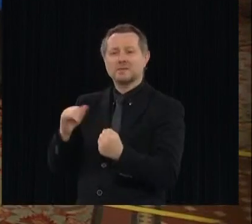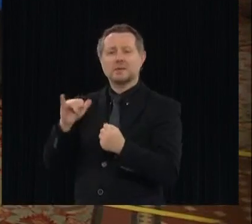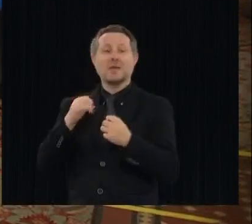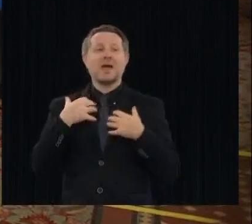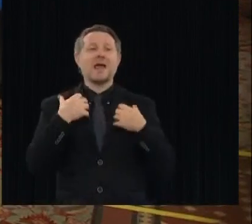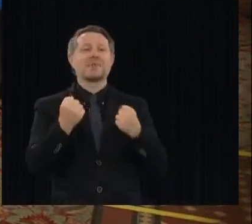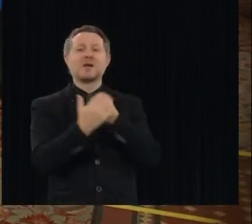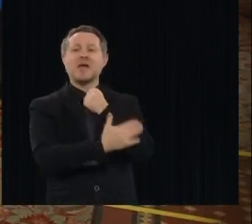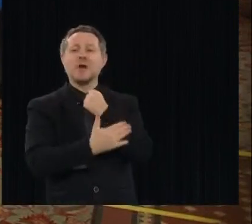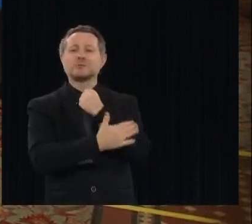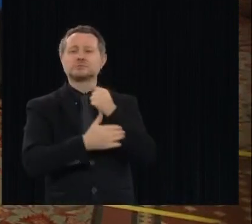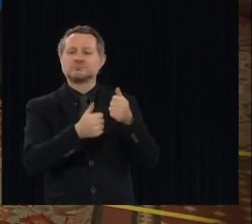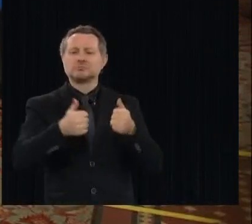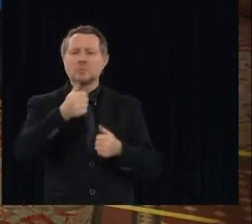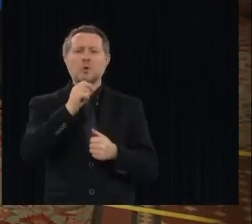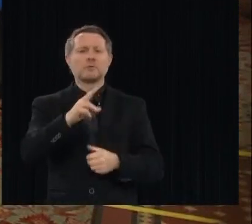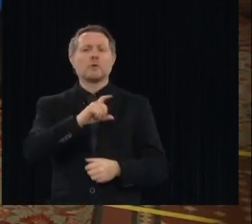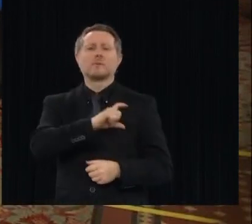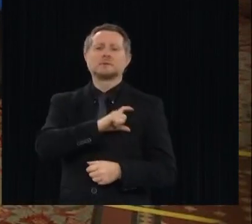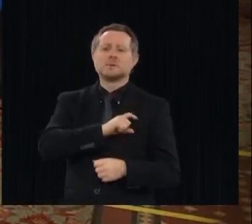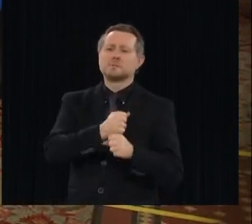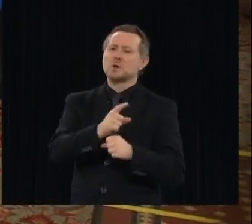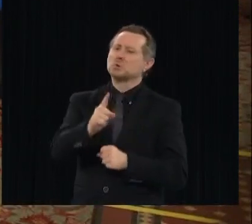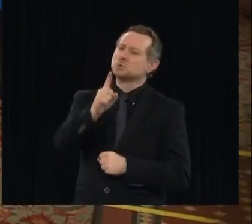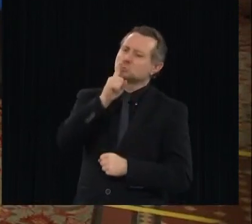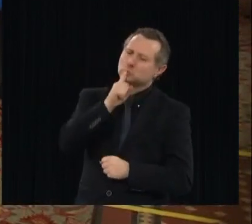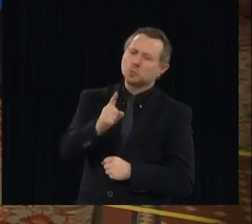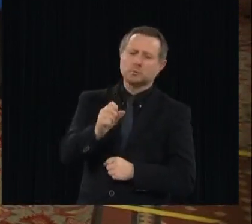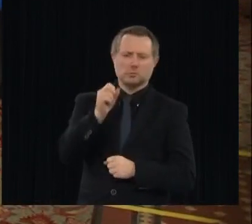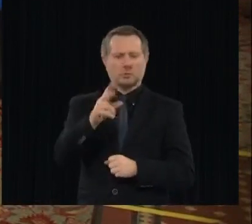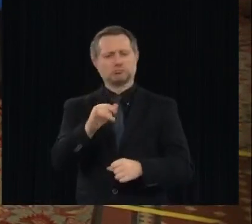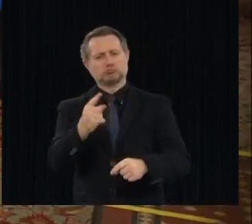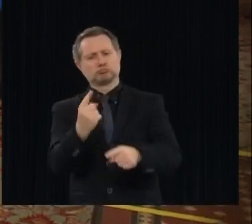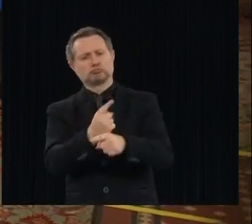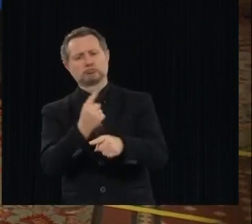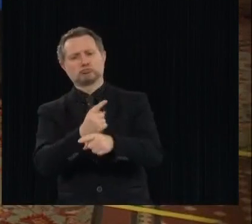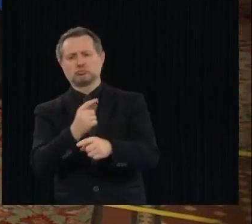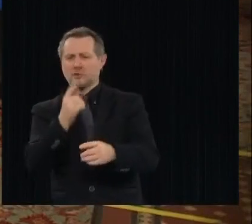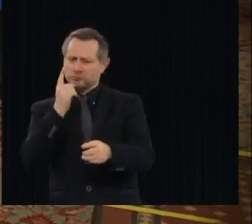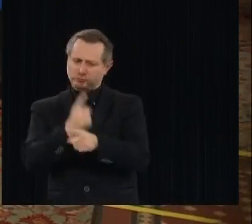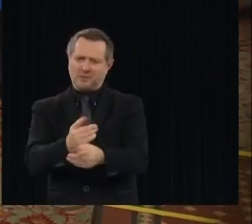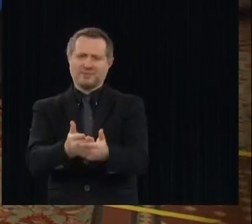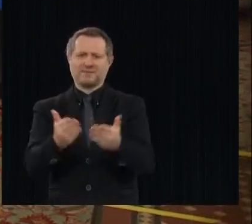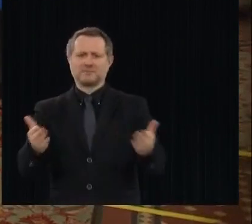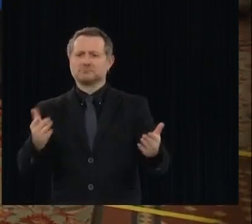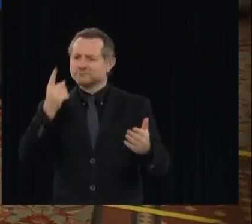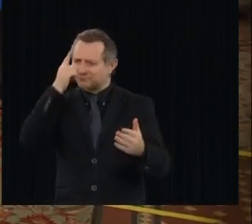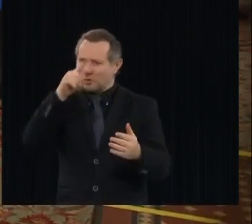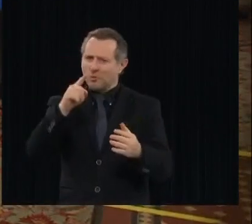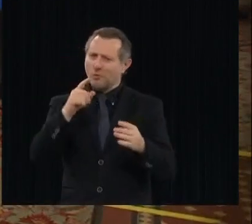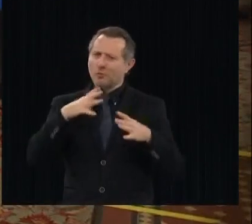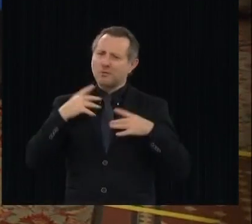PROTOCOL THAT CAN BE SET THROH